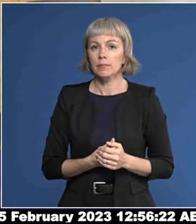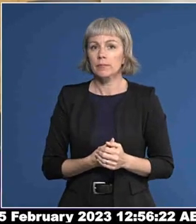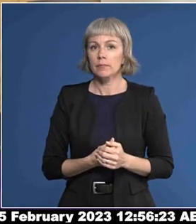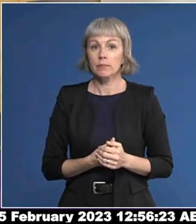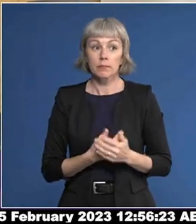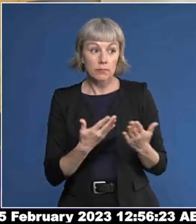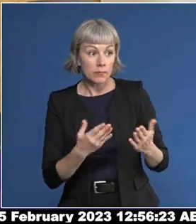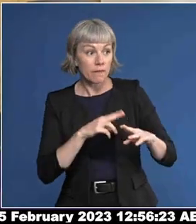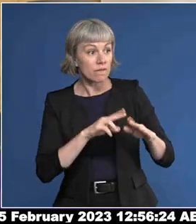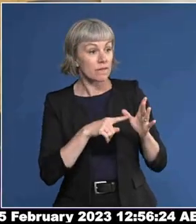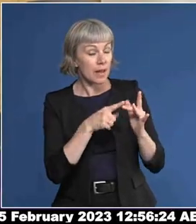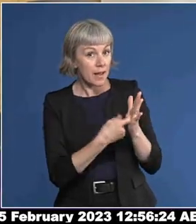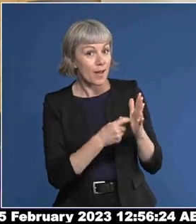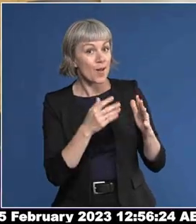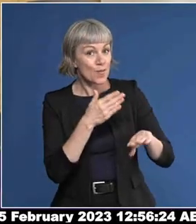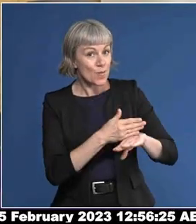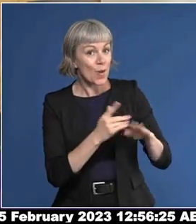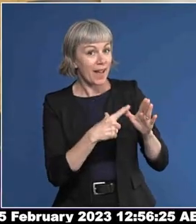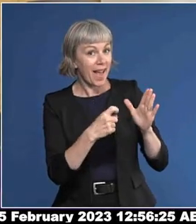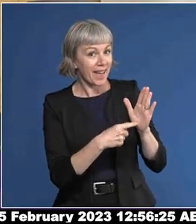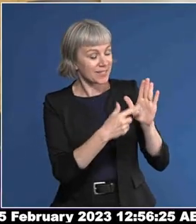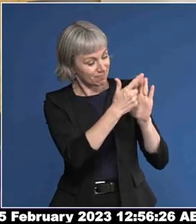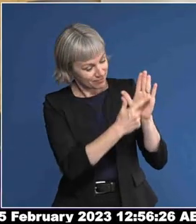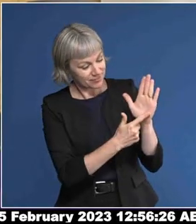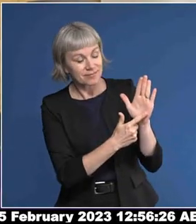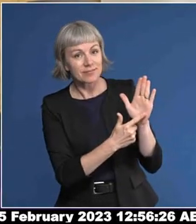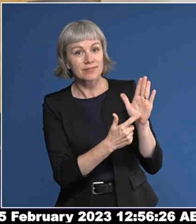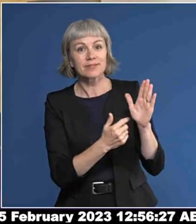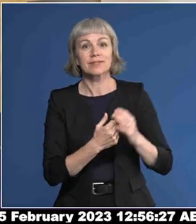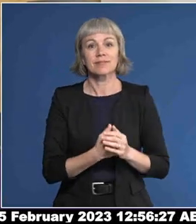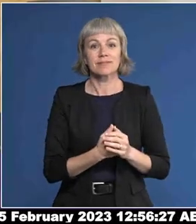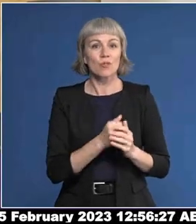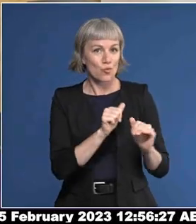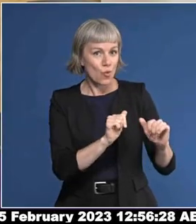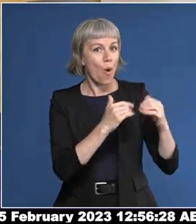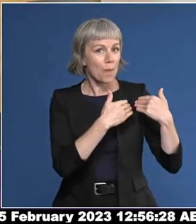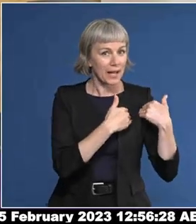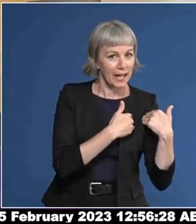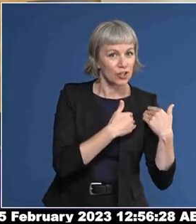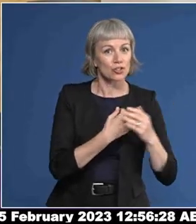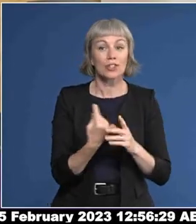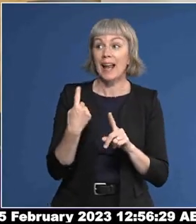Act with respect to your employees and obligations that you seek to meet for the